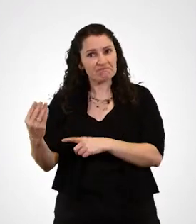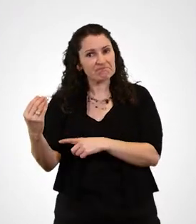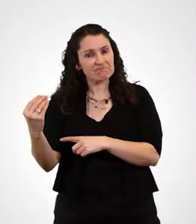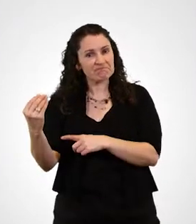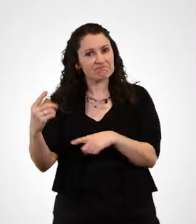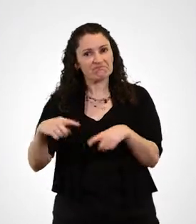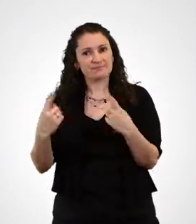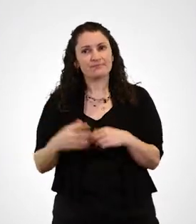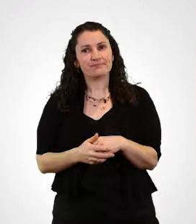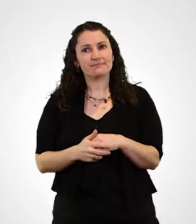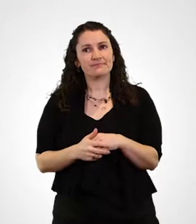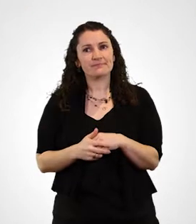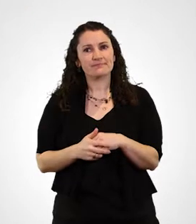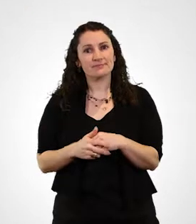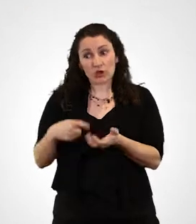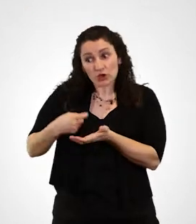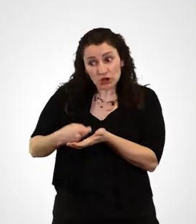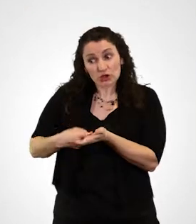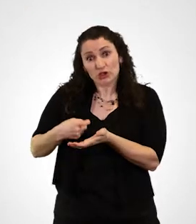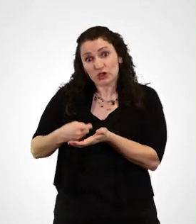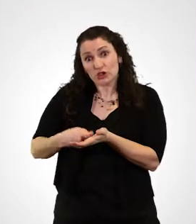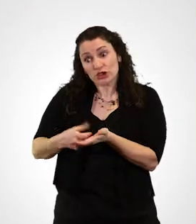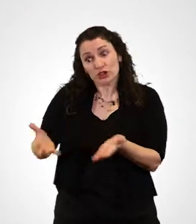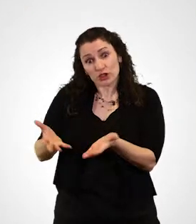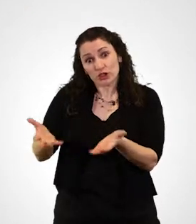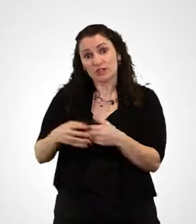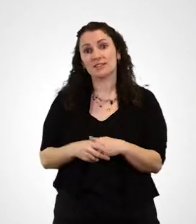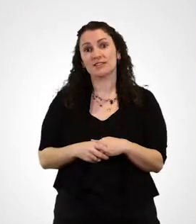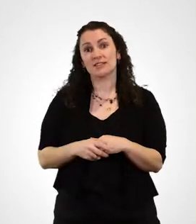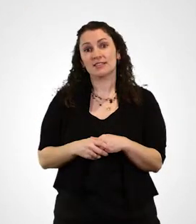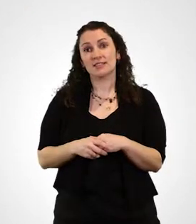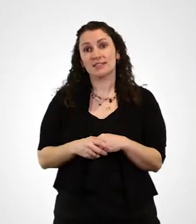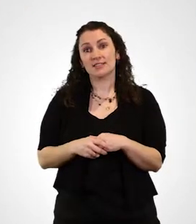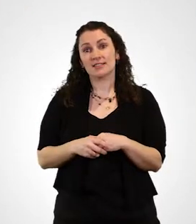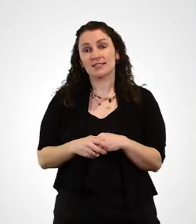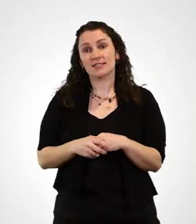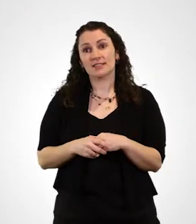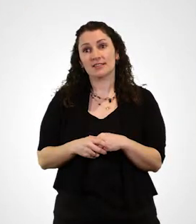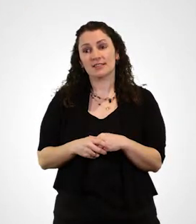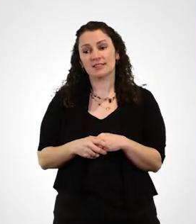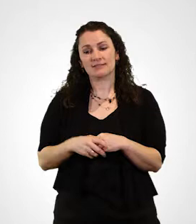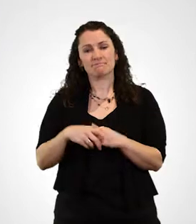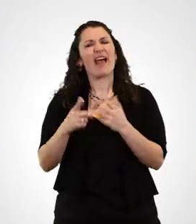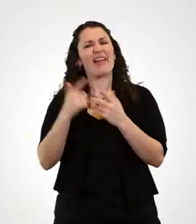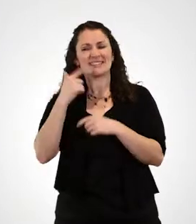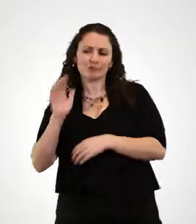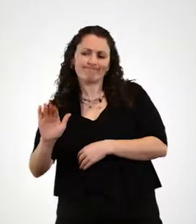Rrr, rrr, rrr, rrr, rrr. Rrr, rrr.